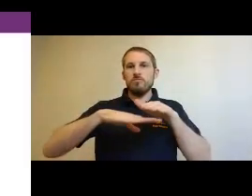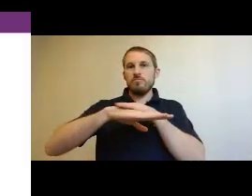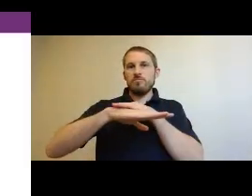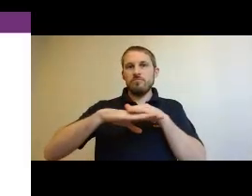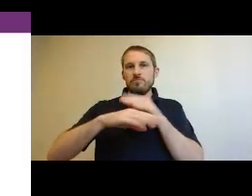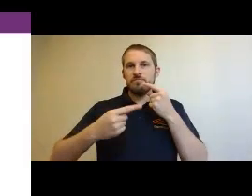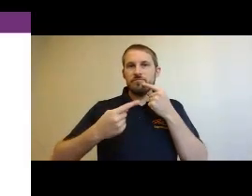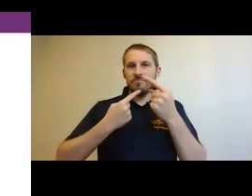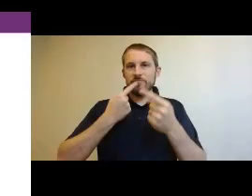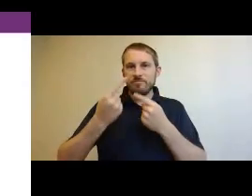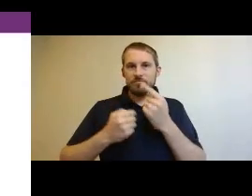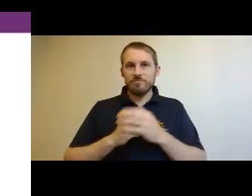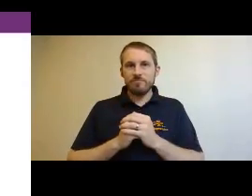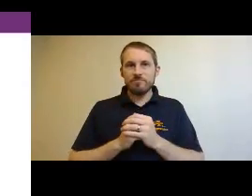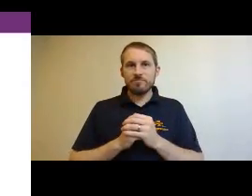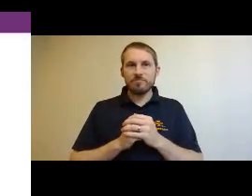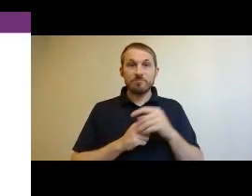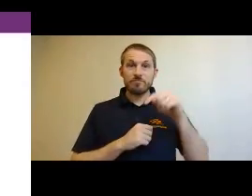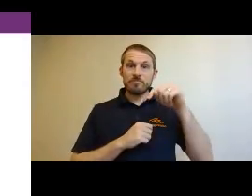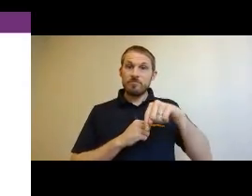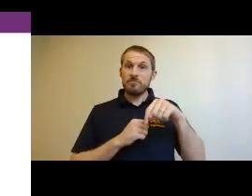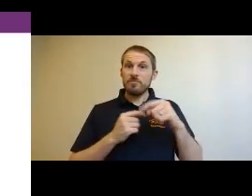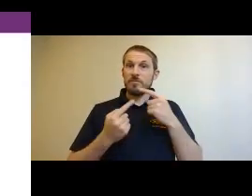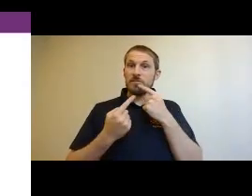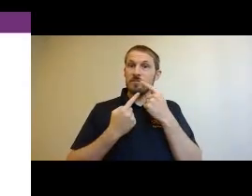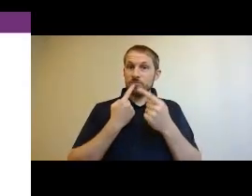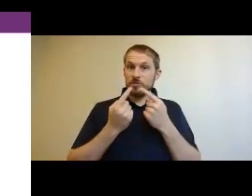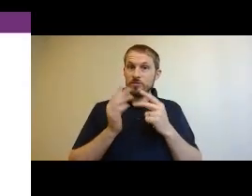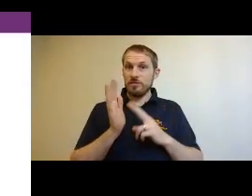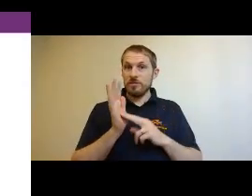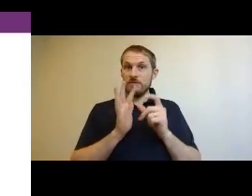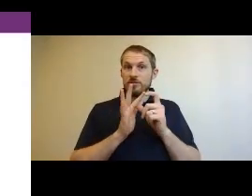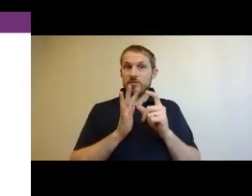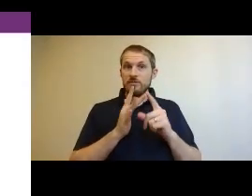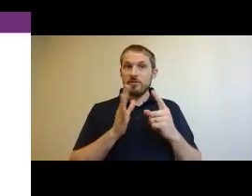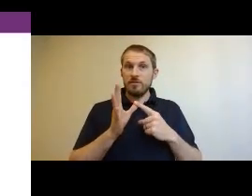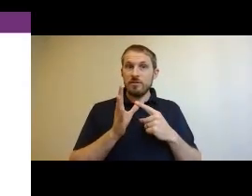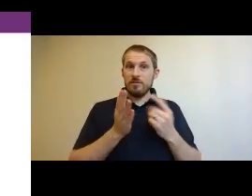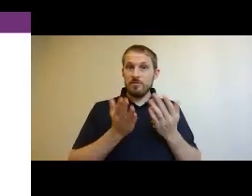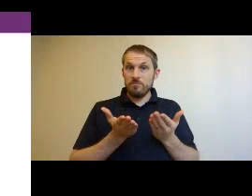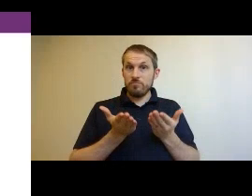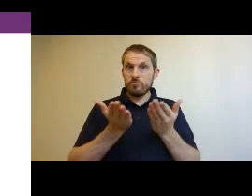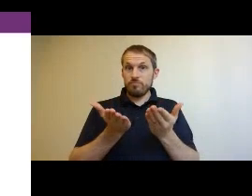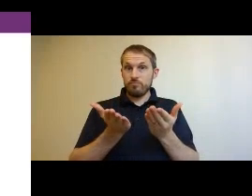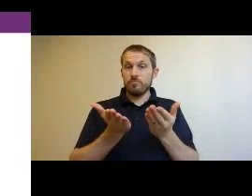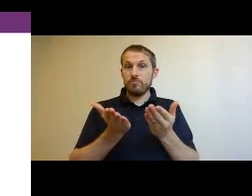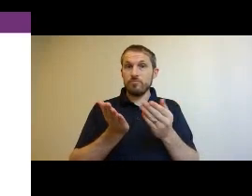Disability Insurance Agency is considered to be true and correct at the time the presentation was